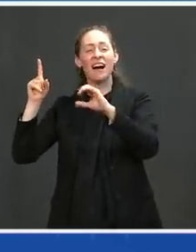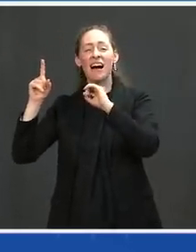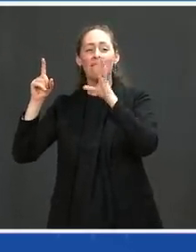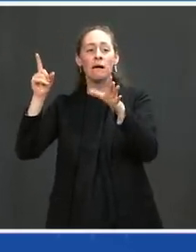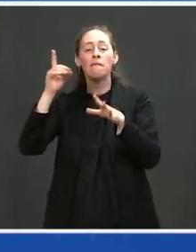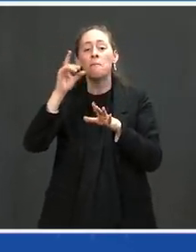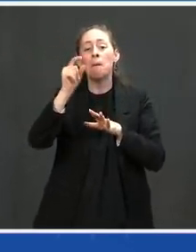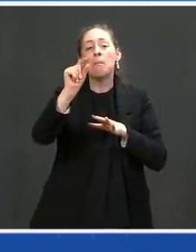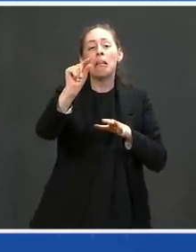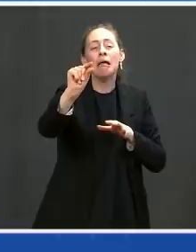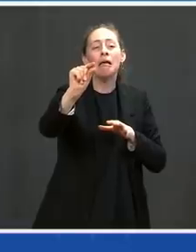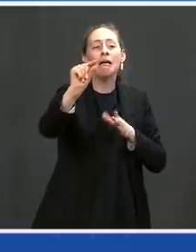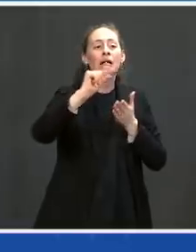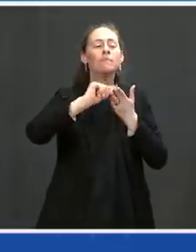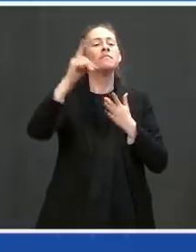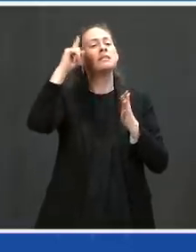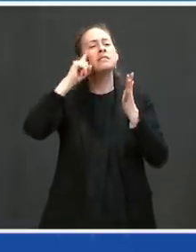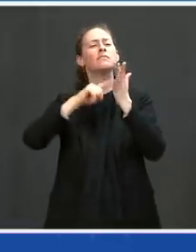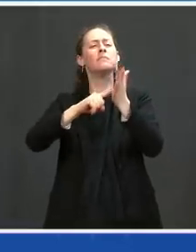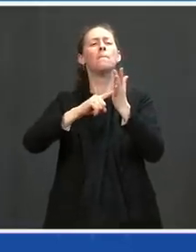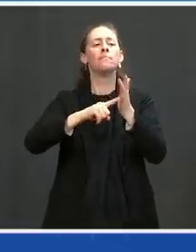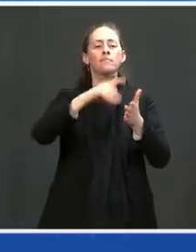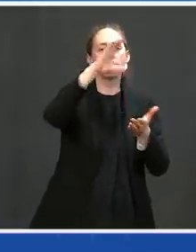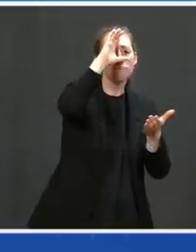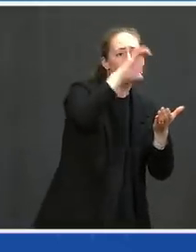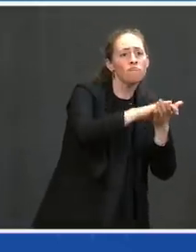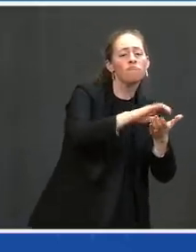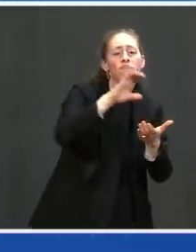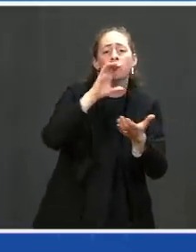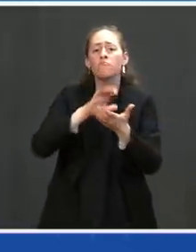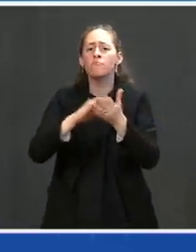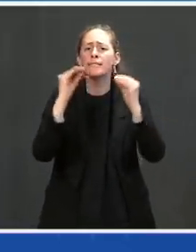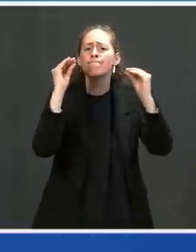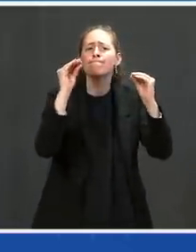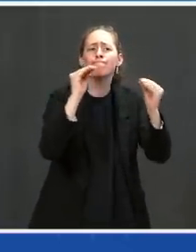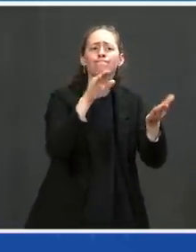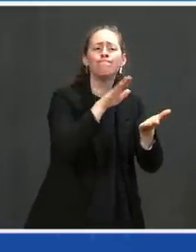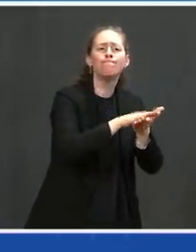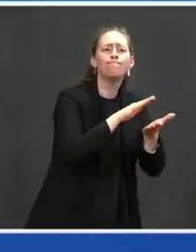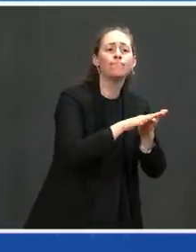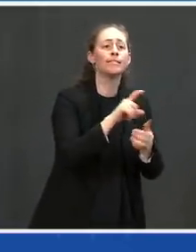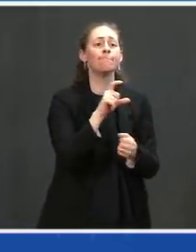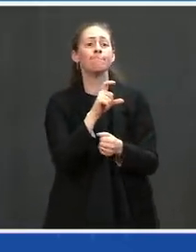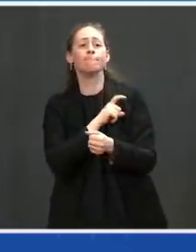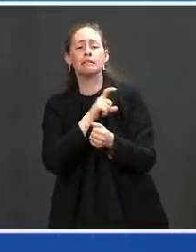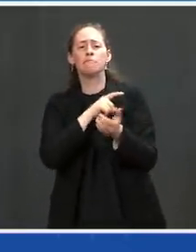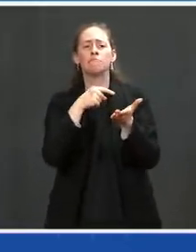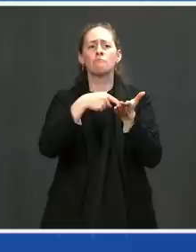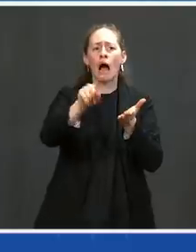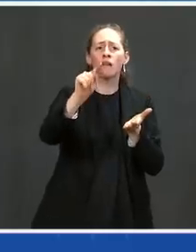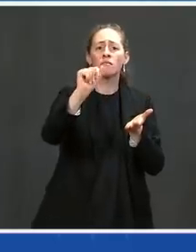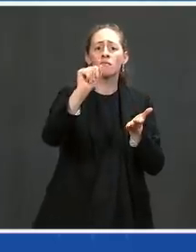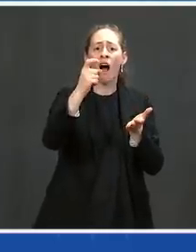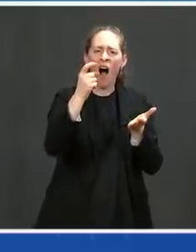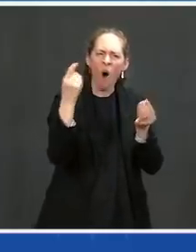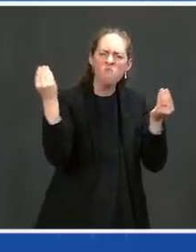a schoolteacher and a cop, you're paying at a higher rate than the average person making a billion dollars a year is --